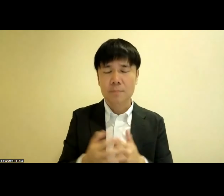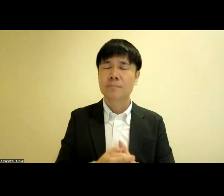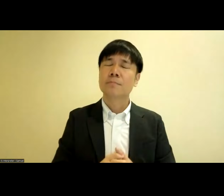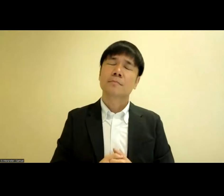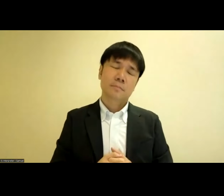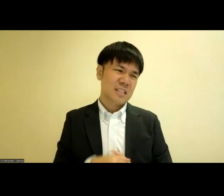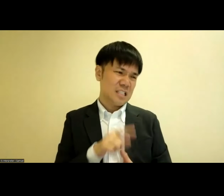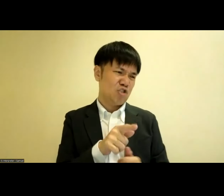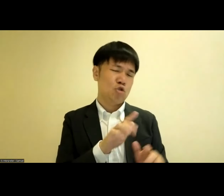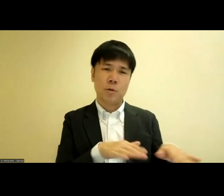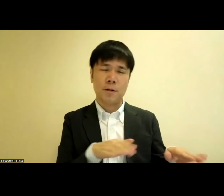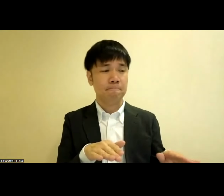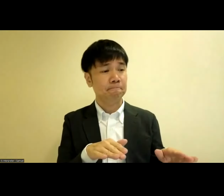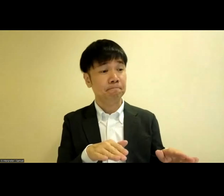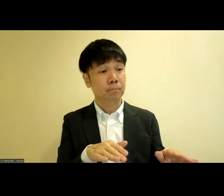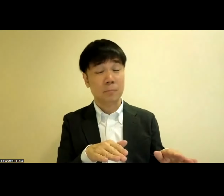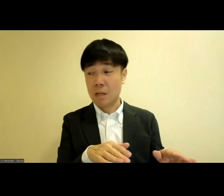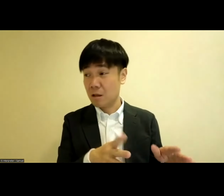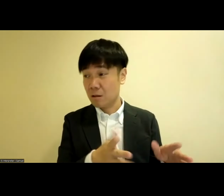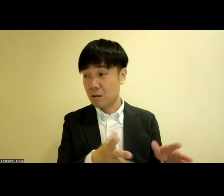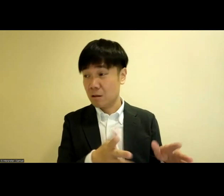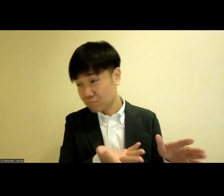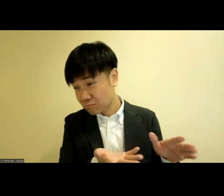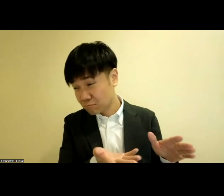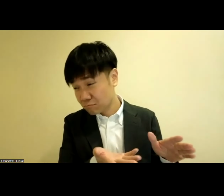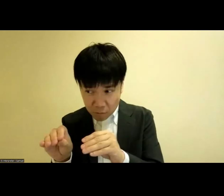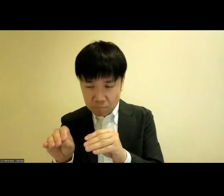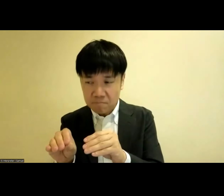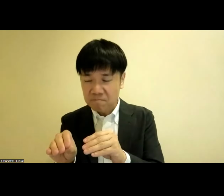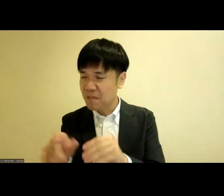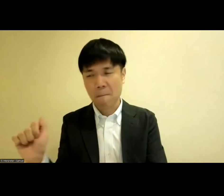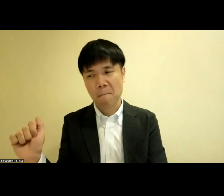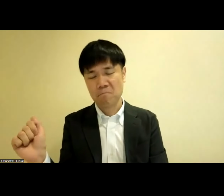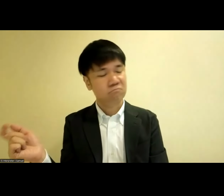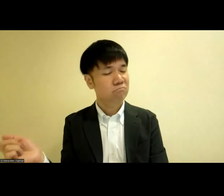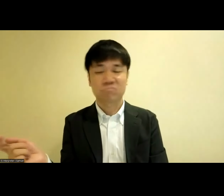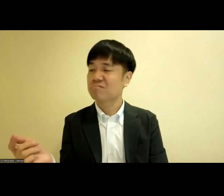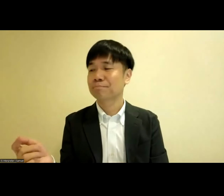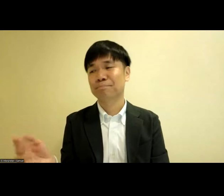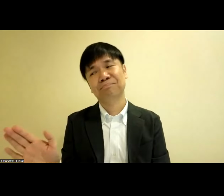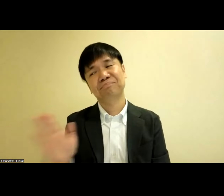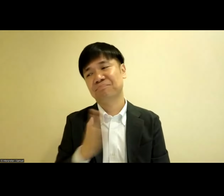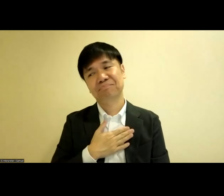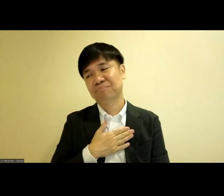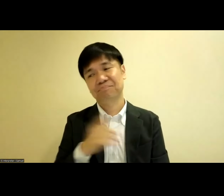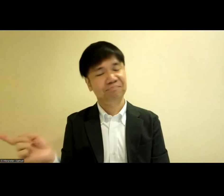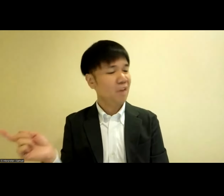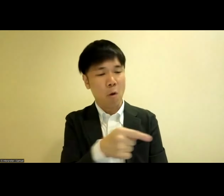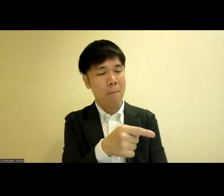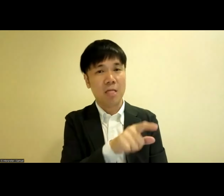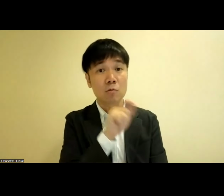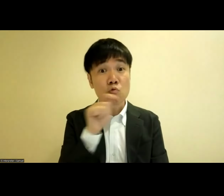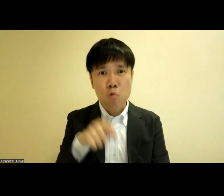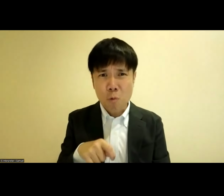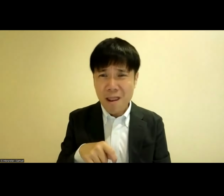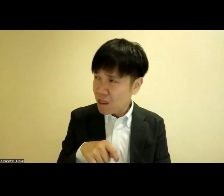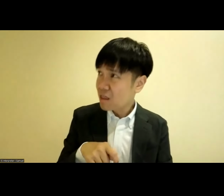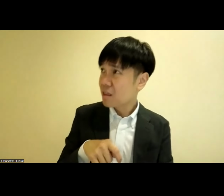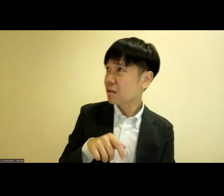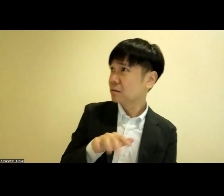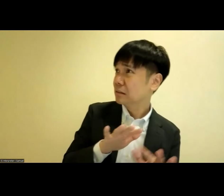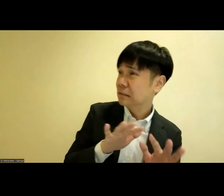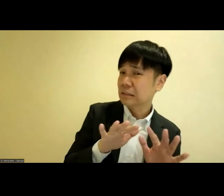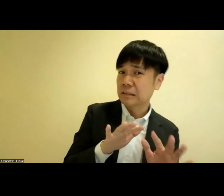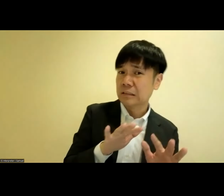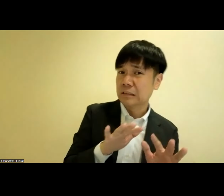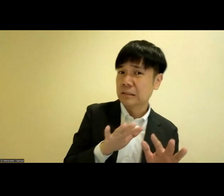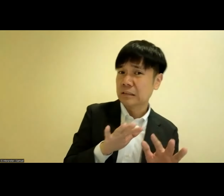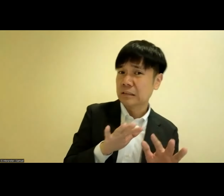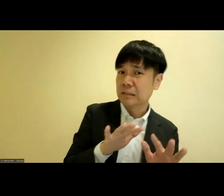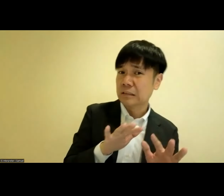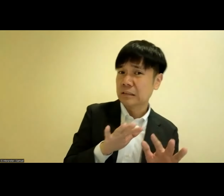Global Refugee Forum.